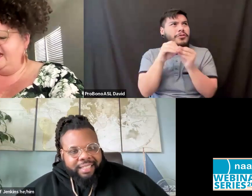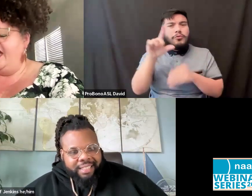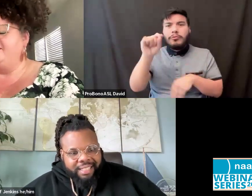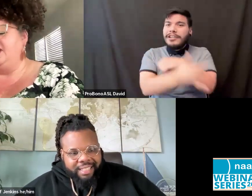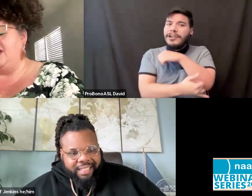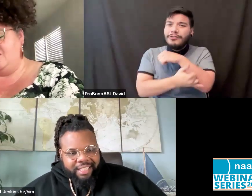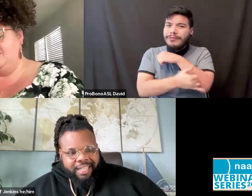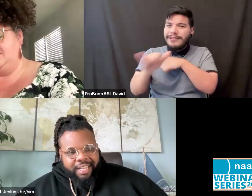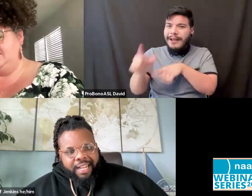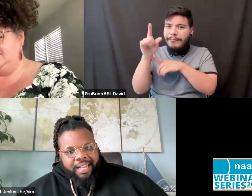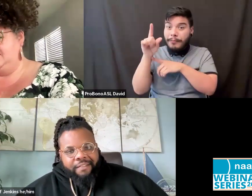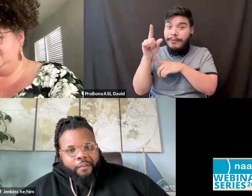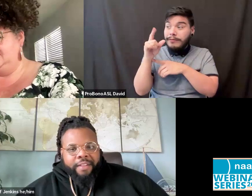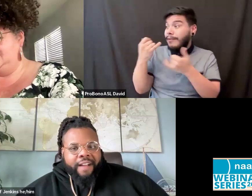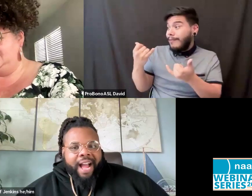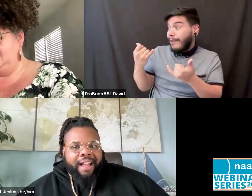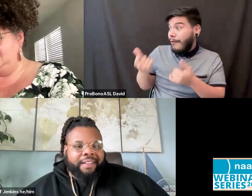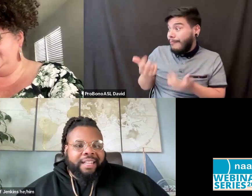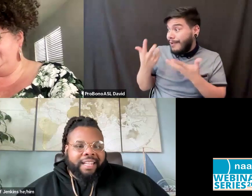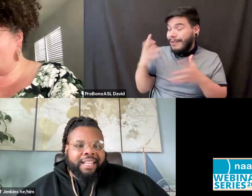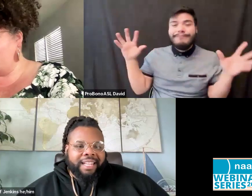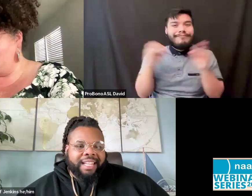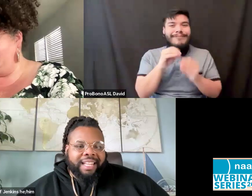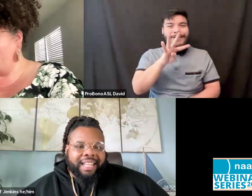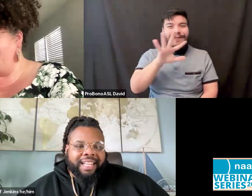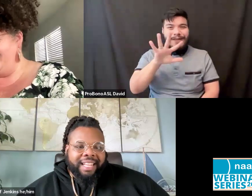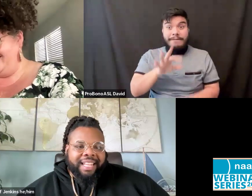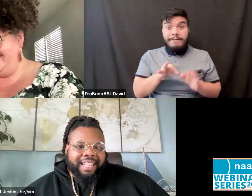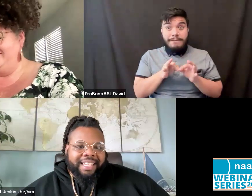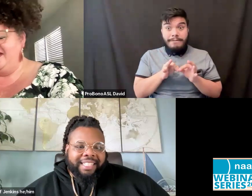And how many now? 45.